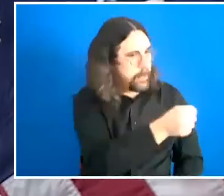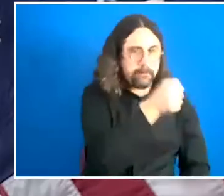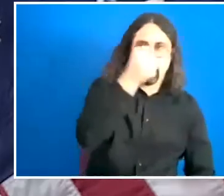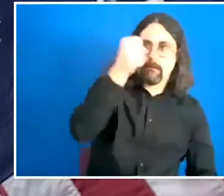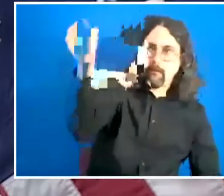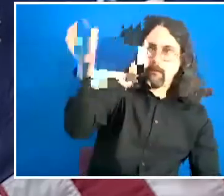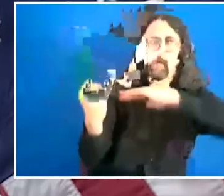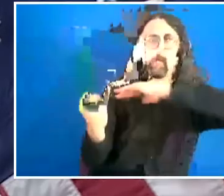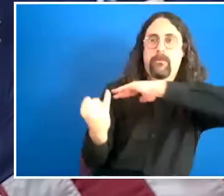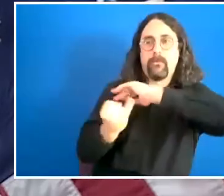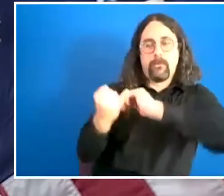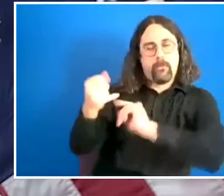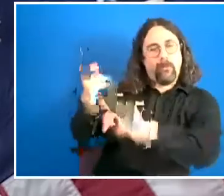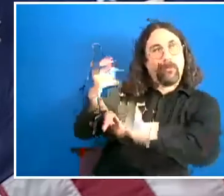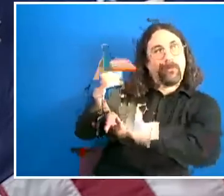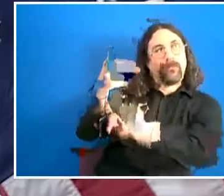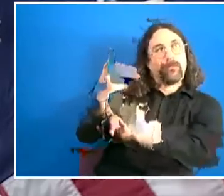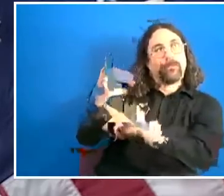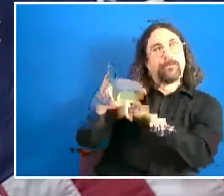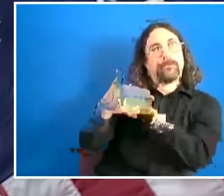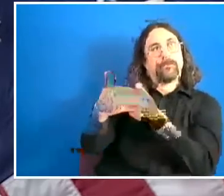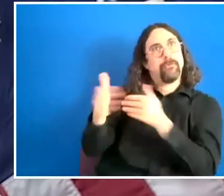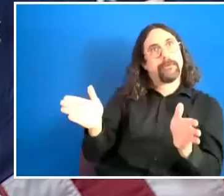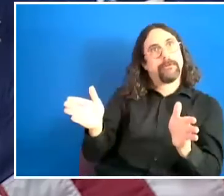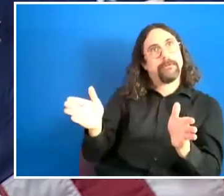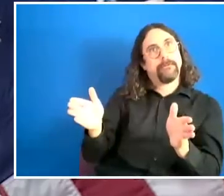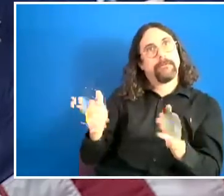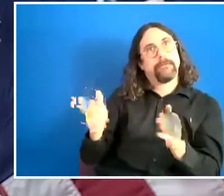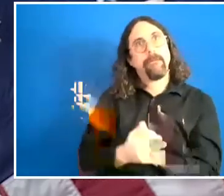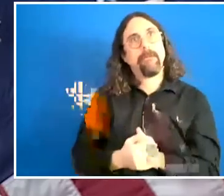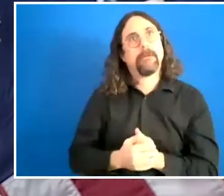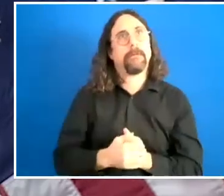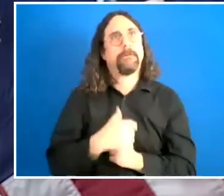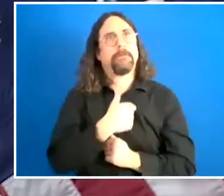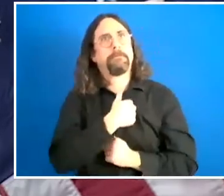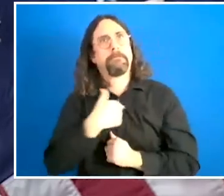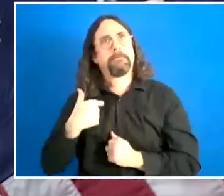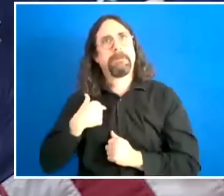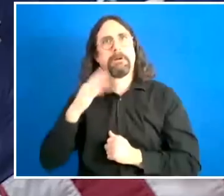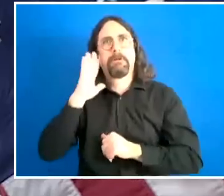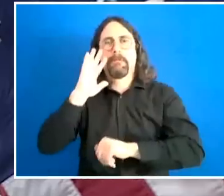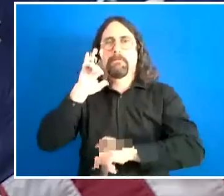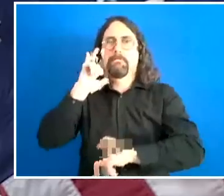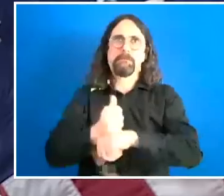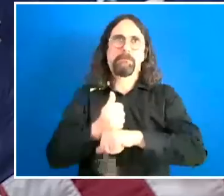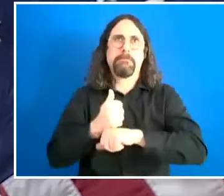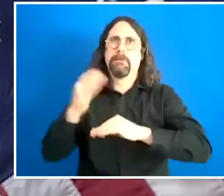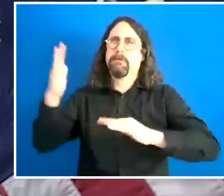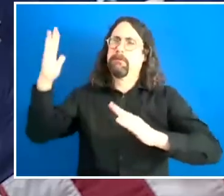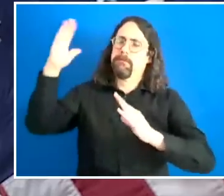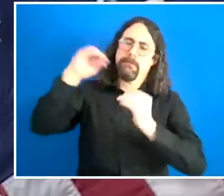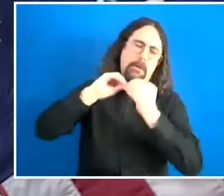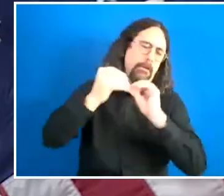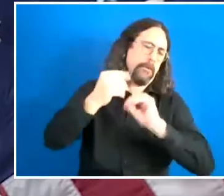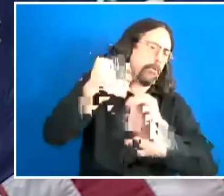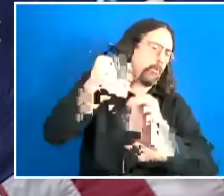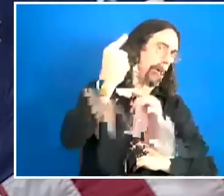OBLIGATION TO YOU BTOUILD THE BIGGEST TESTING AND TRACING APPARATUS THIS CITY HAS EVER KNOWN, SOMETHING NEVER BEEN DONE